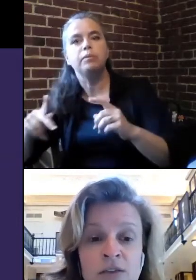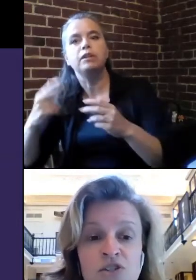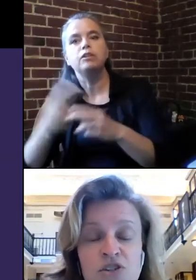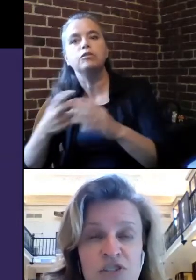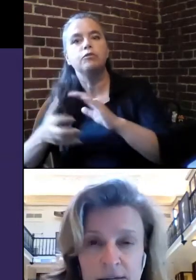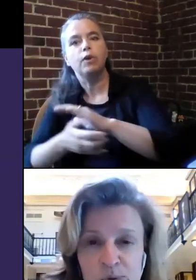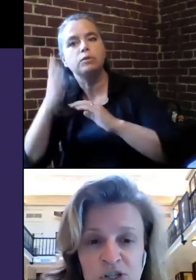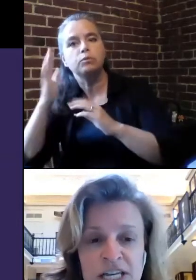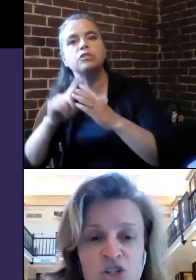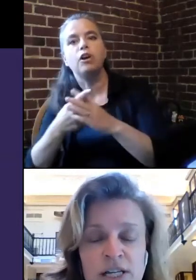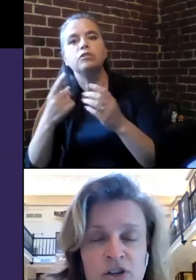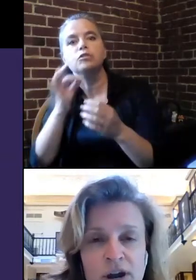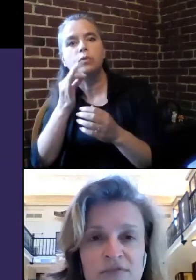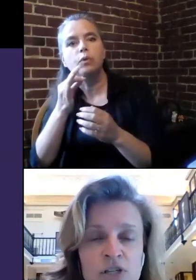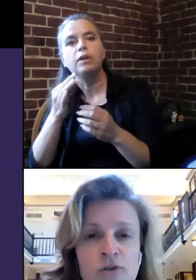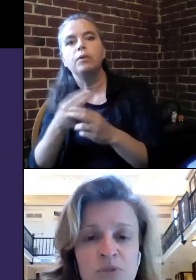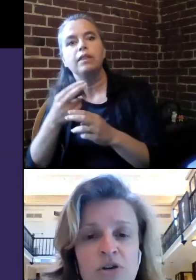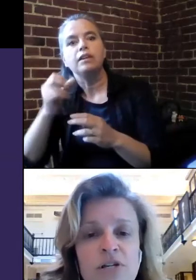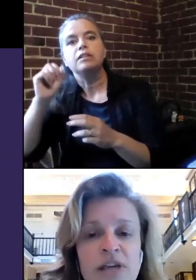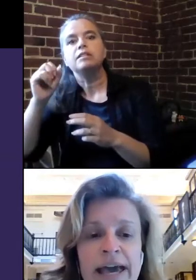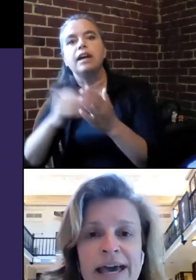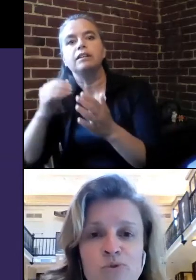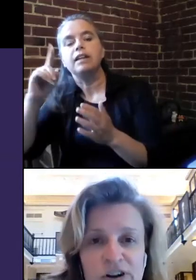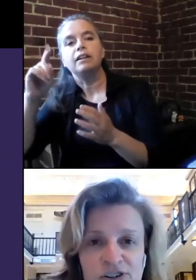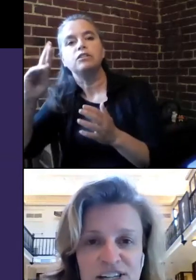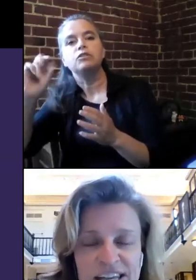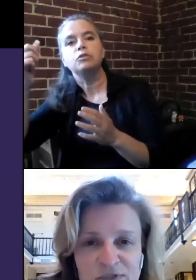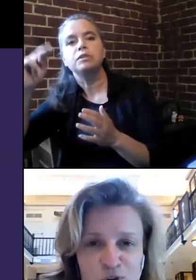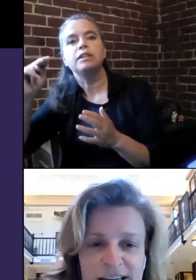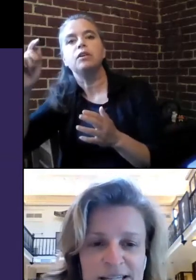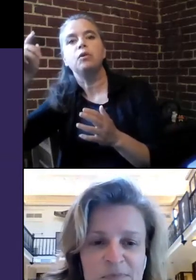This is the second presentation in the Grafting the Grape series, and we're very excited to have you join us.